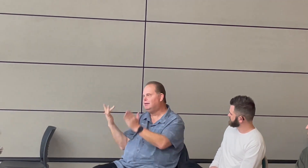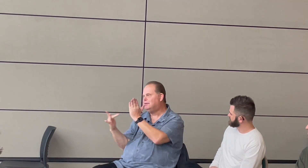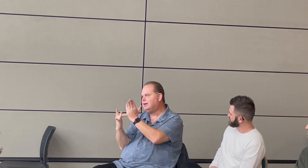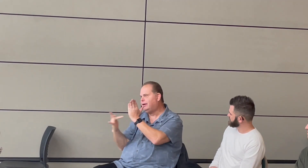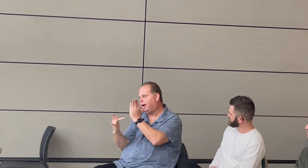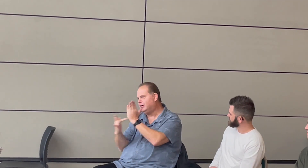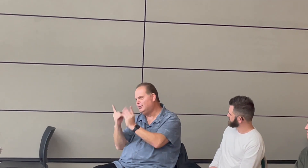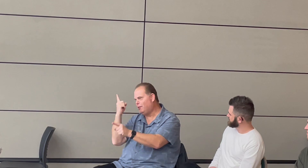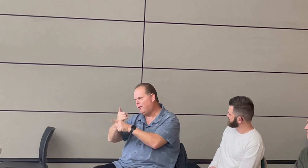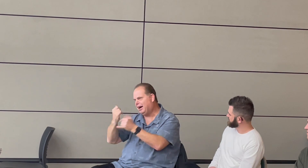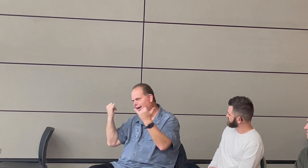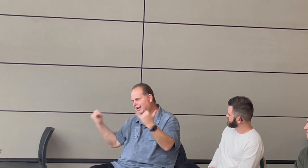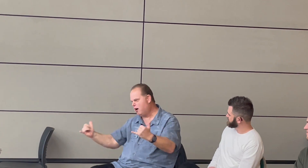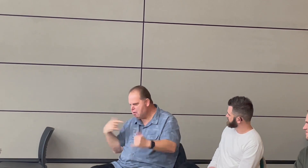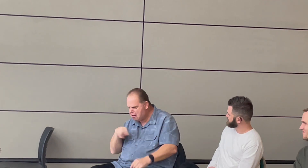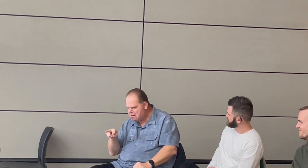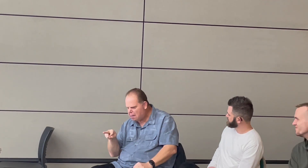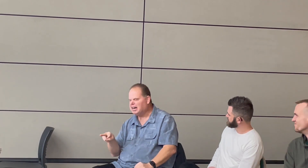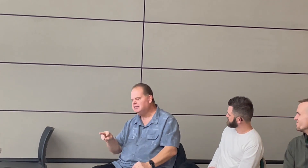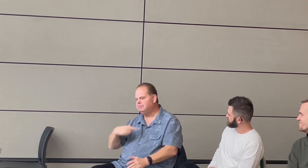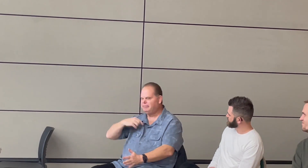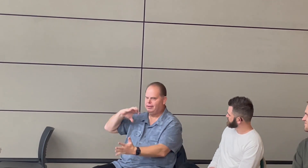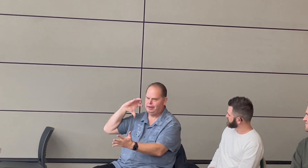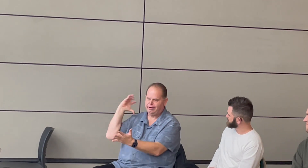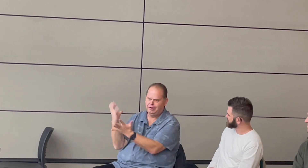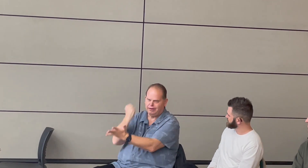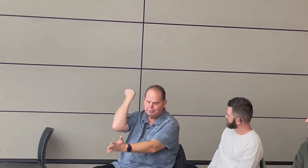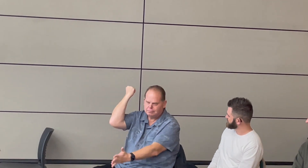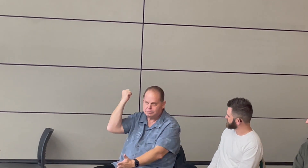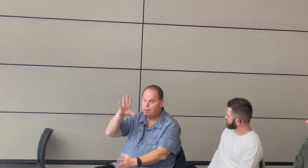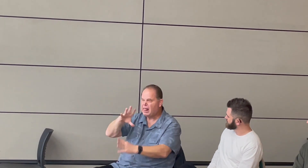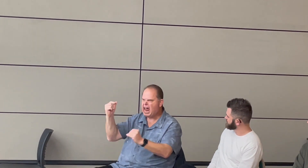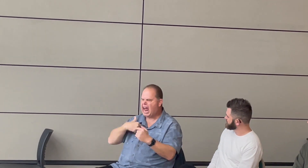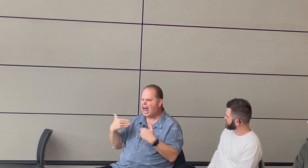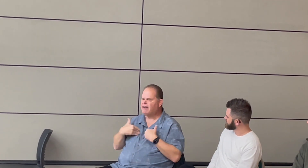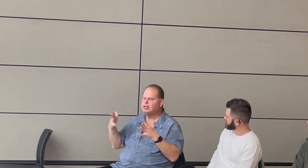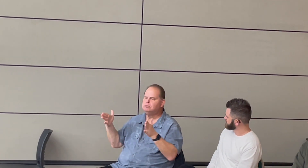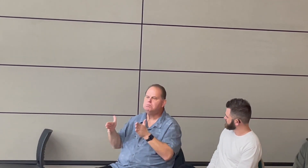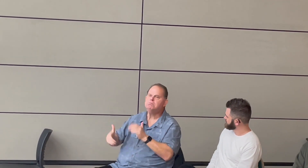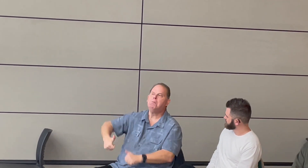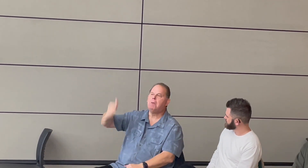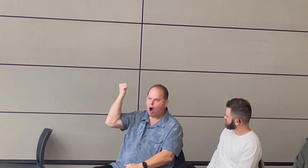be because the technology has improved Ro and it's much more efficient now because of that I went